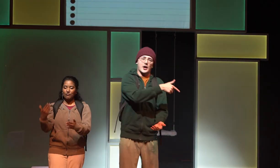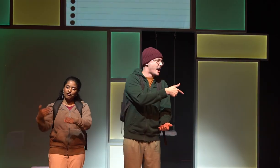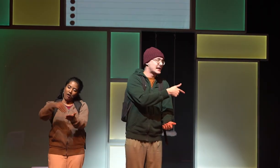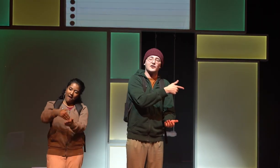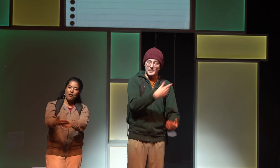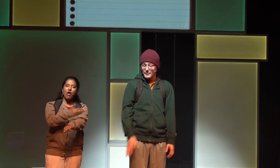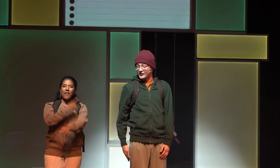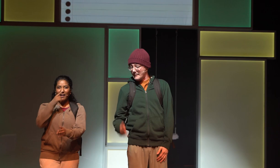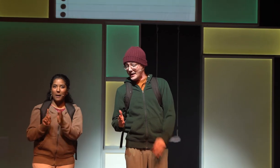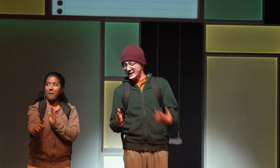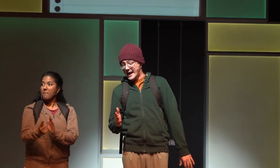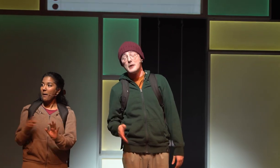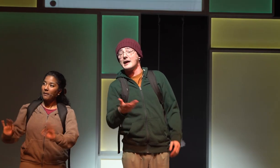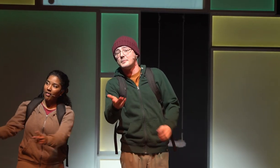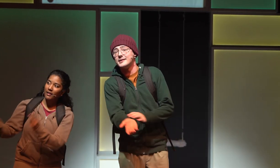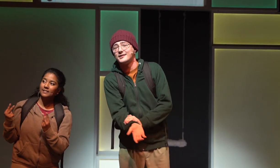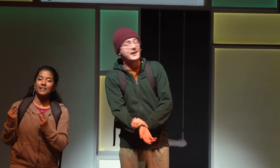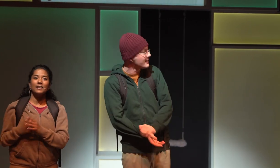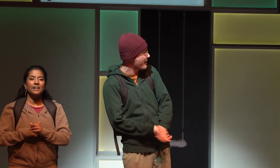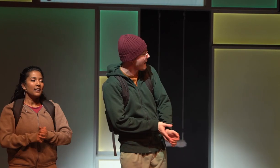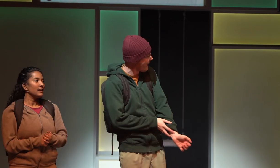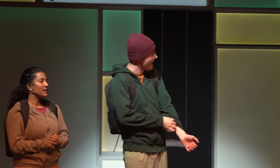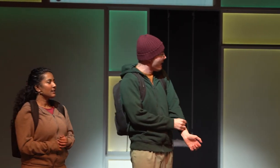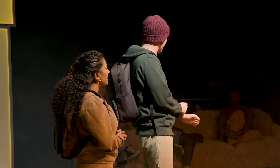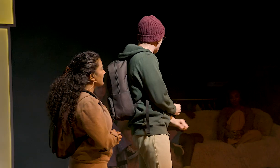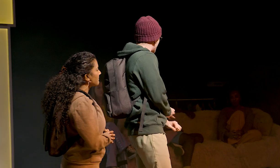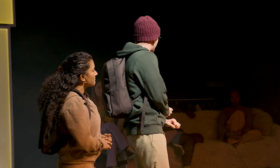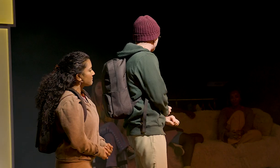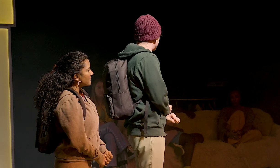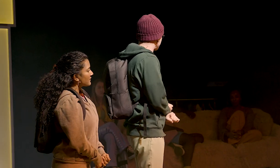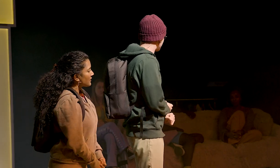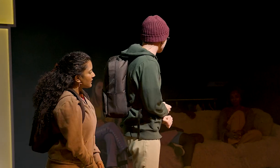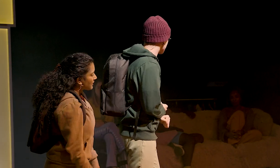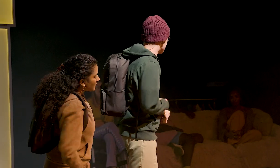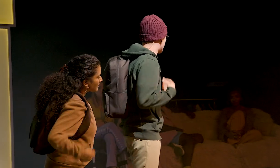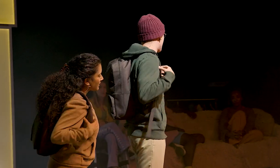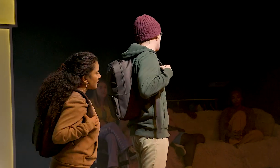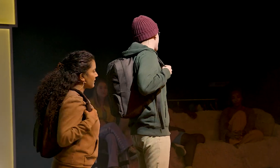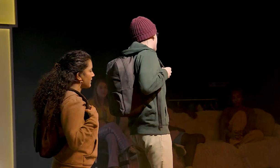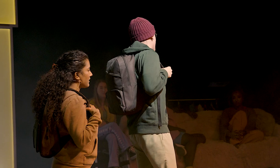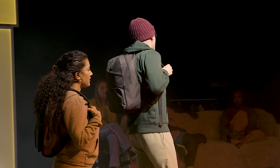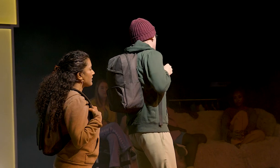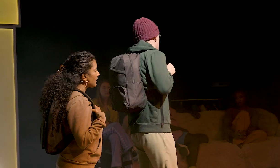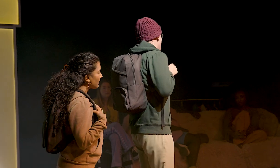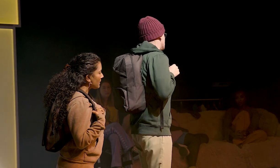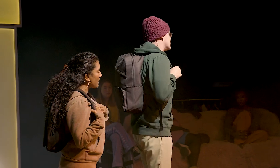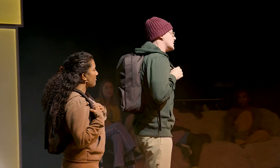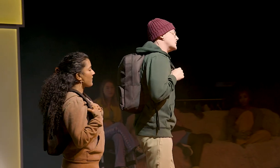early I'd just be able to slip in and out without being seen.